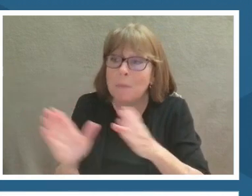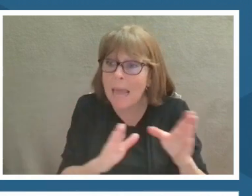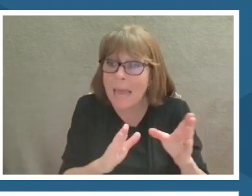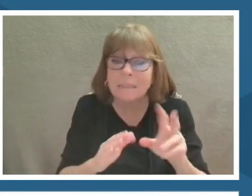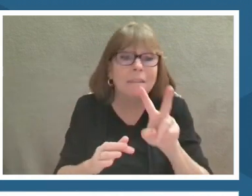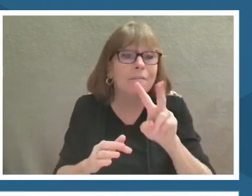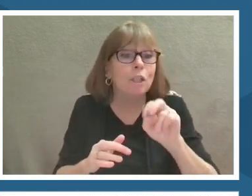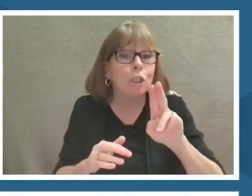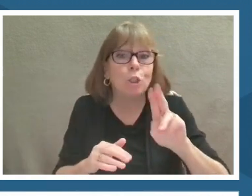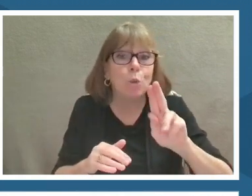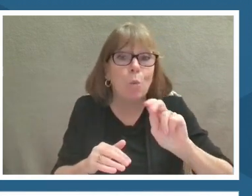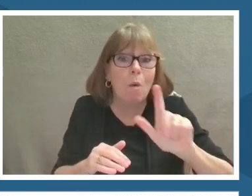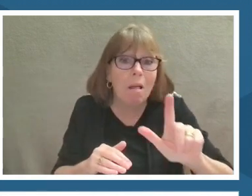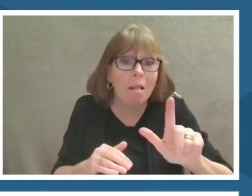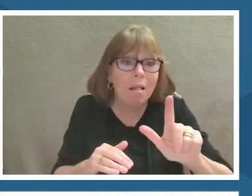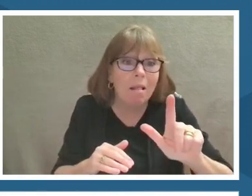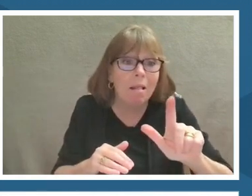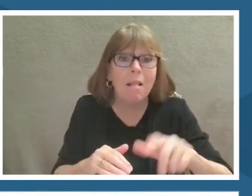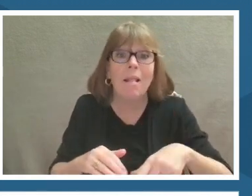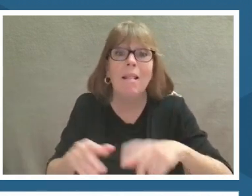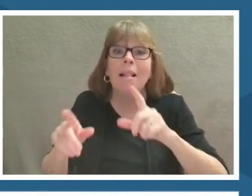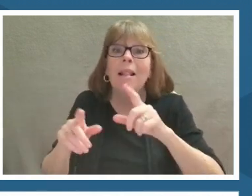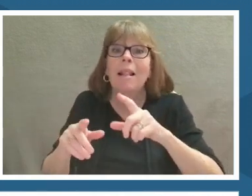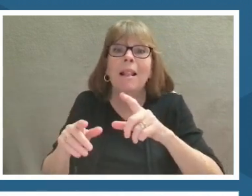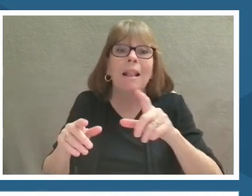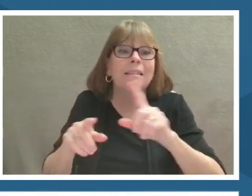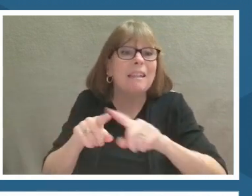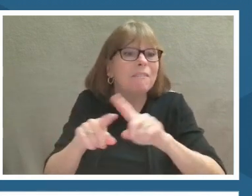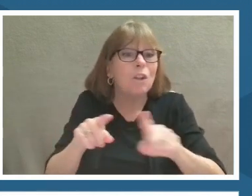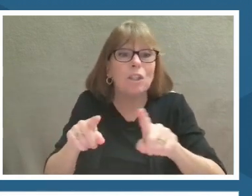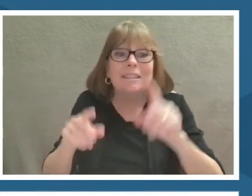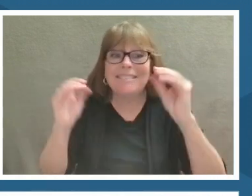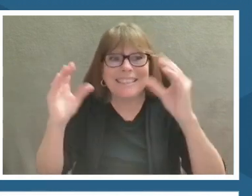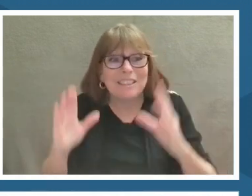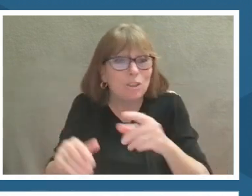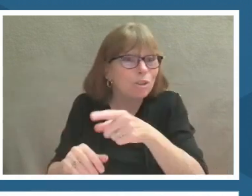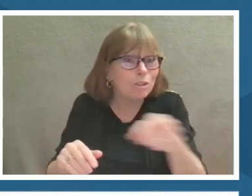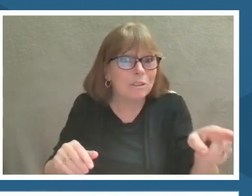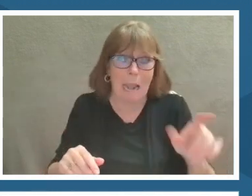examples from other teachers and professionals like our two stellar